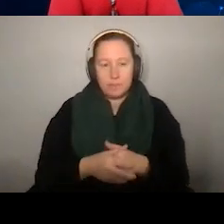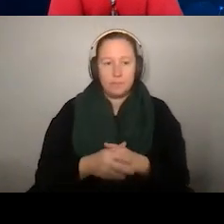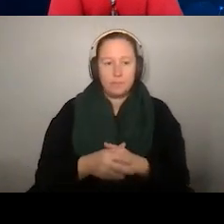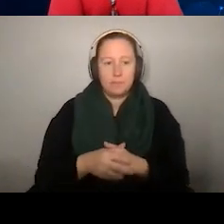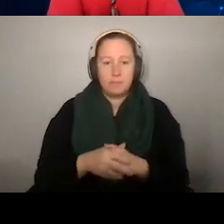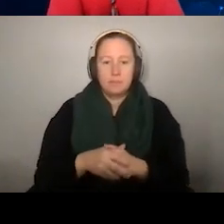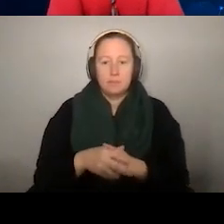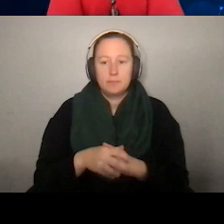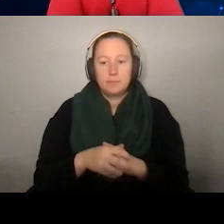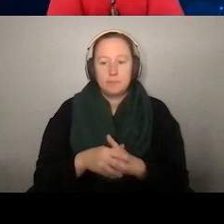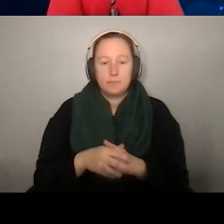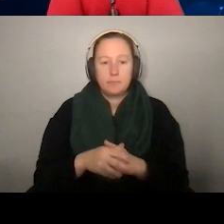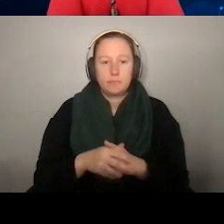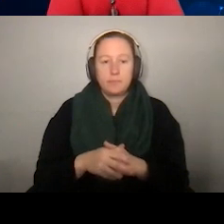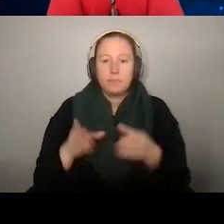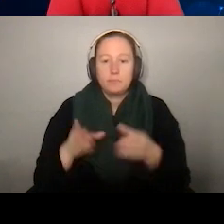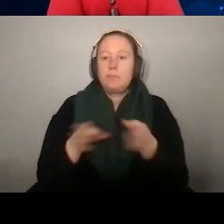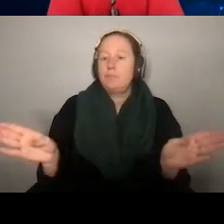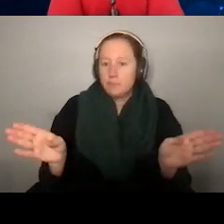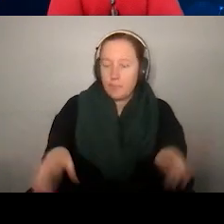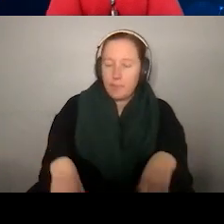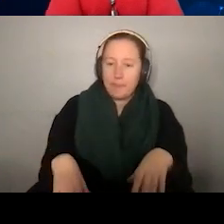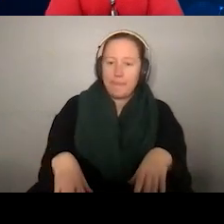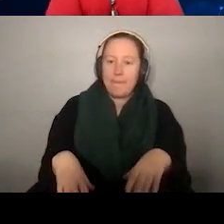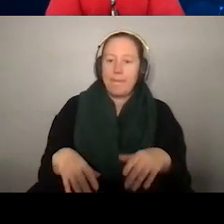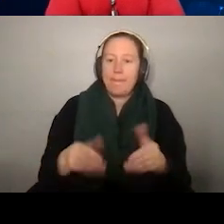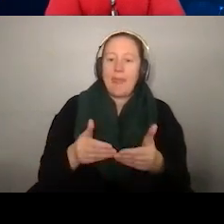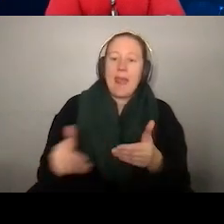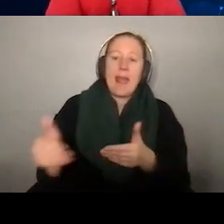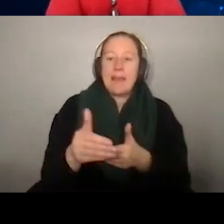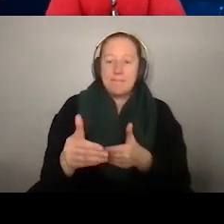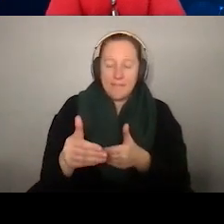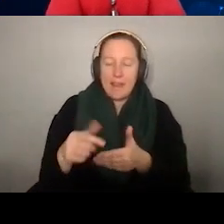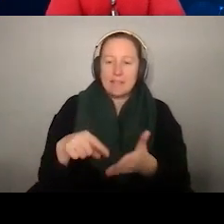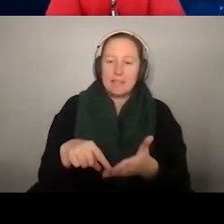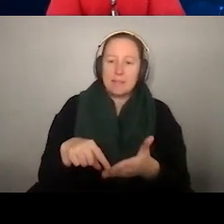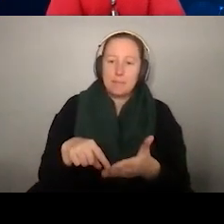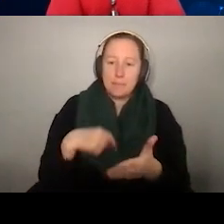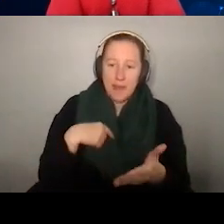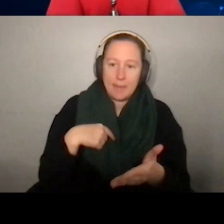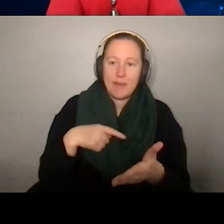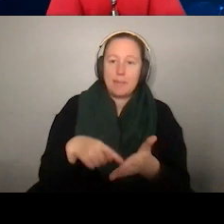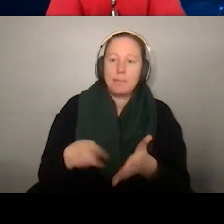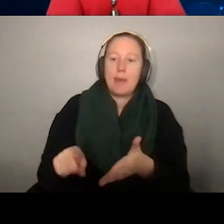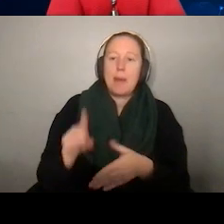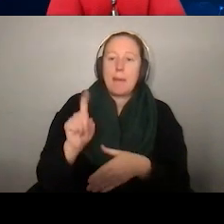In general, advanced payments to grantees must be limited to the minimum amount needed.